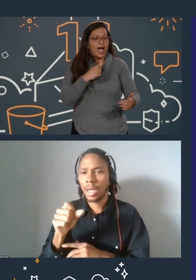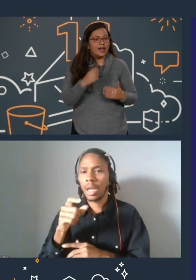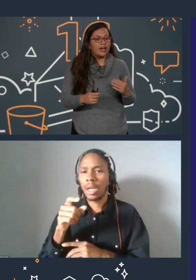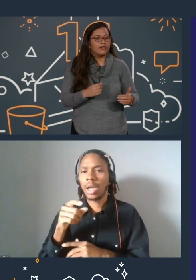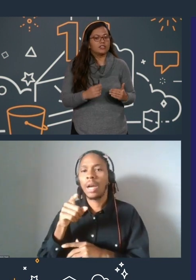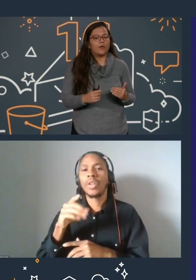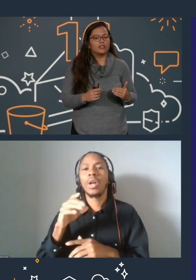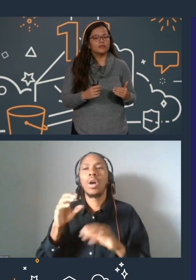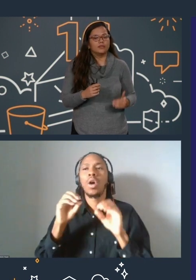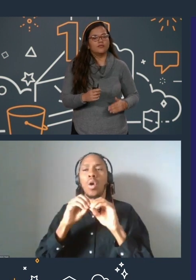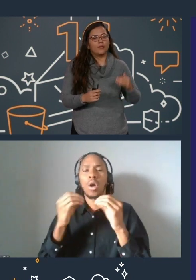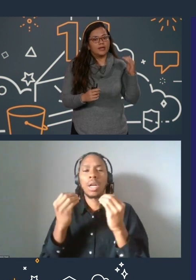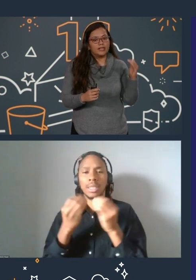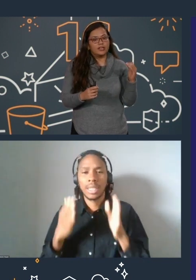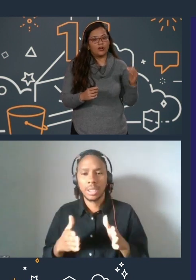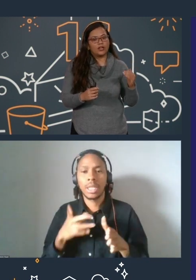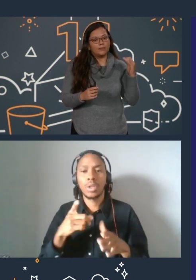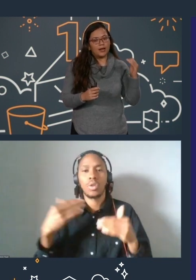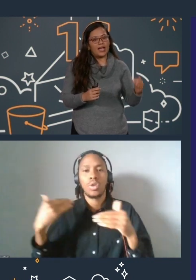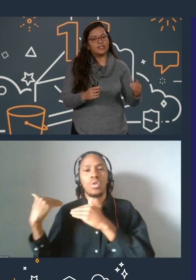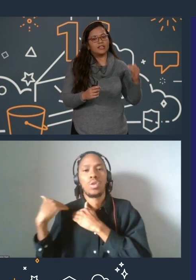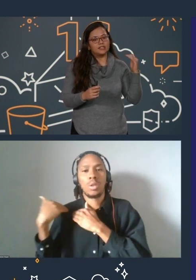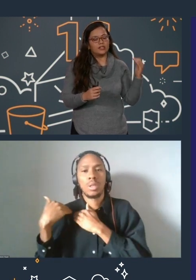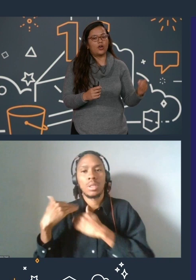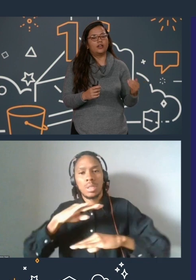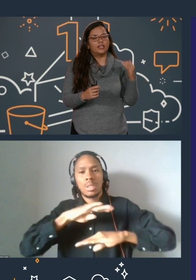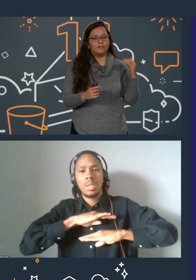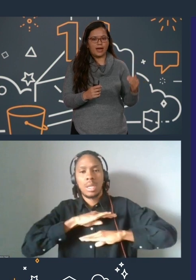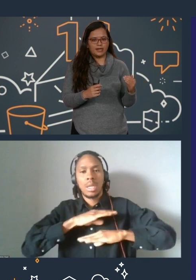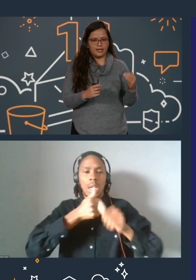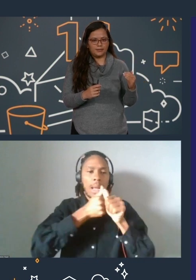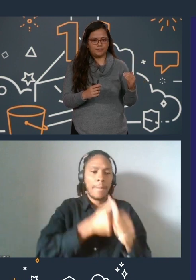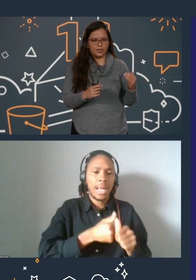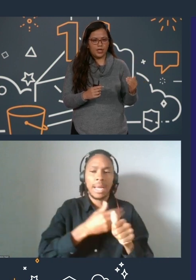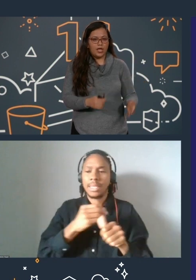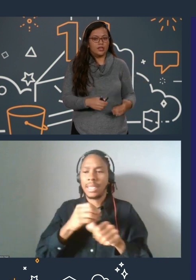and are responsible for meeting your compliance and security mandate.